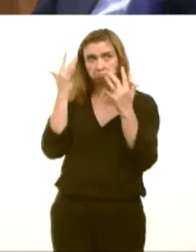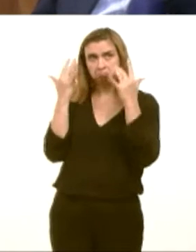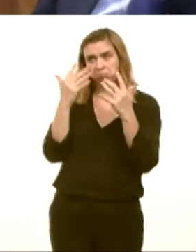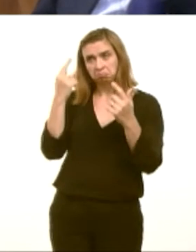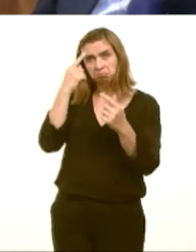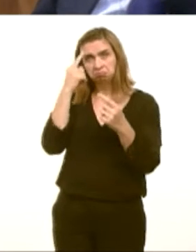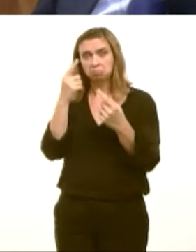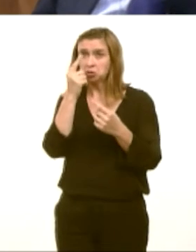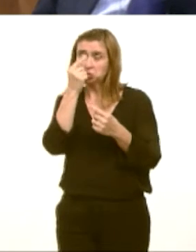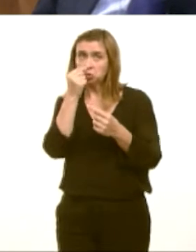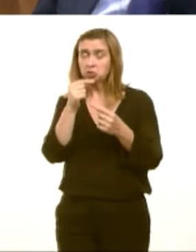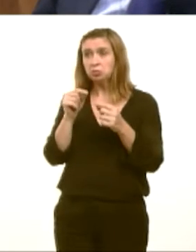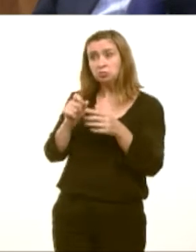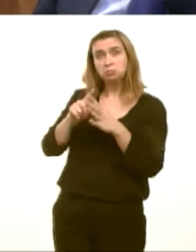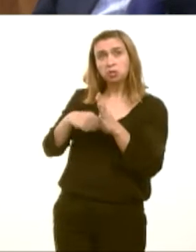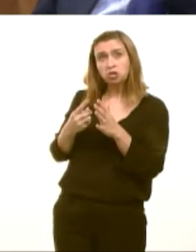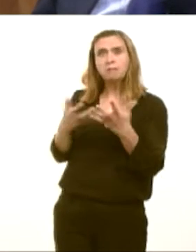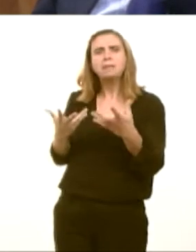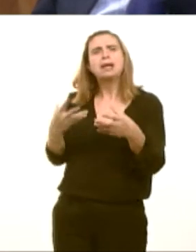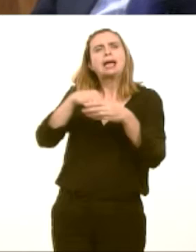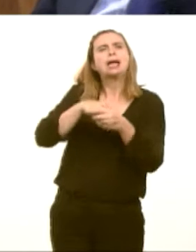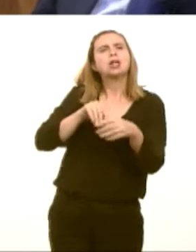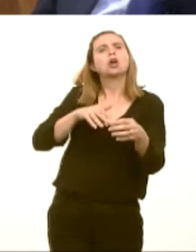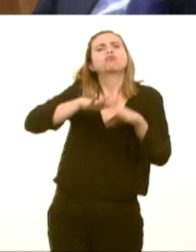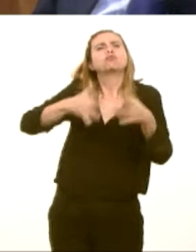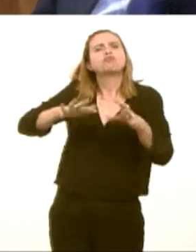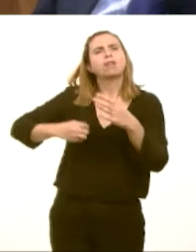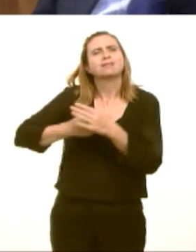any particular scheme as part of the rural development plan can be.